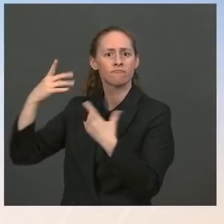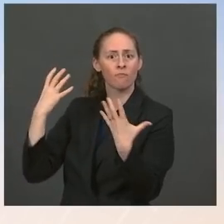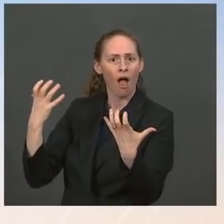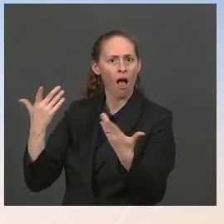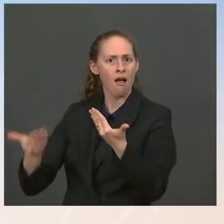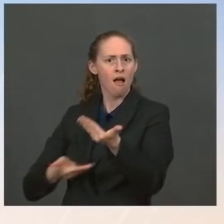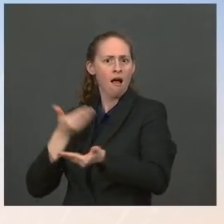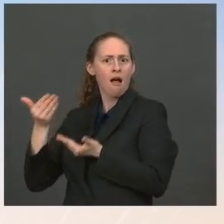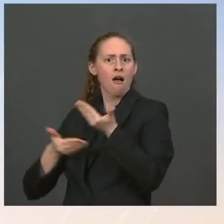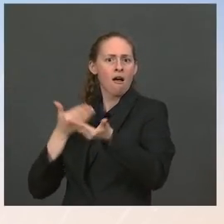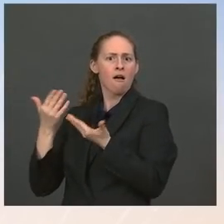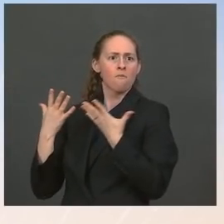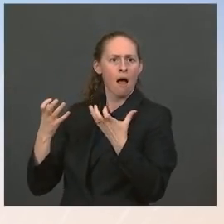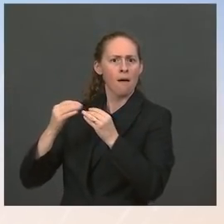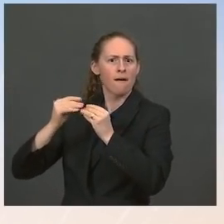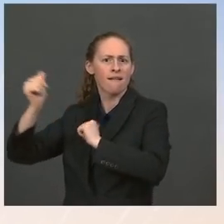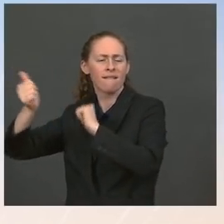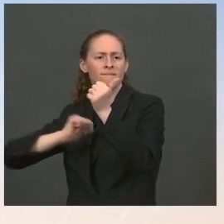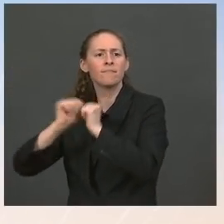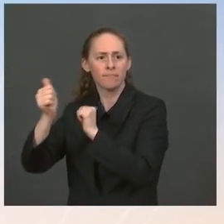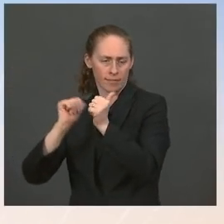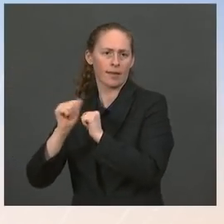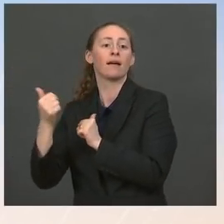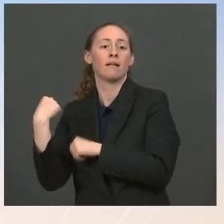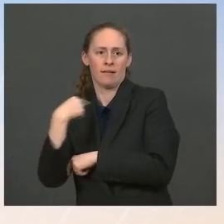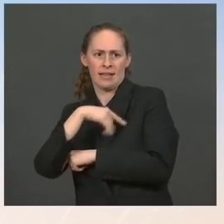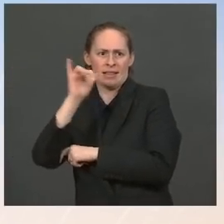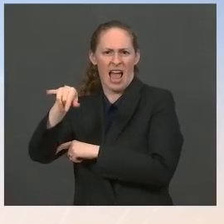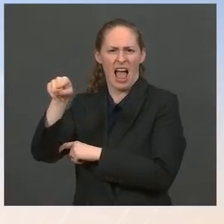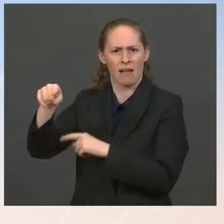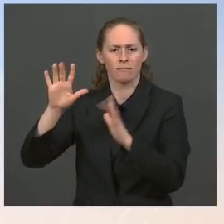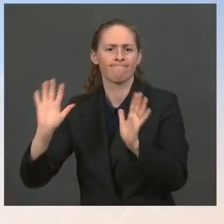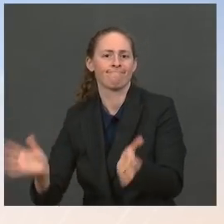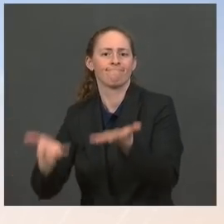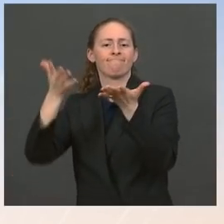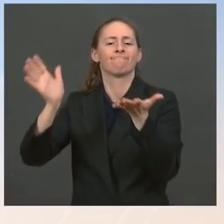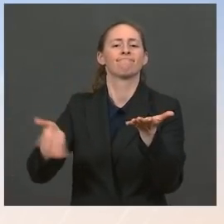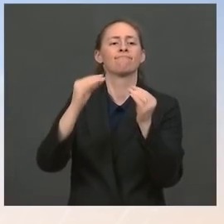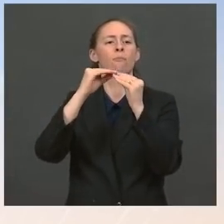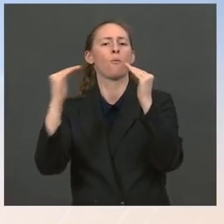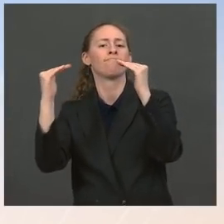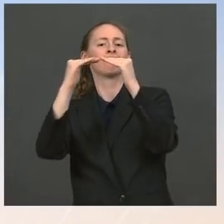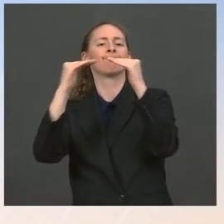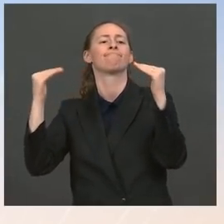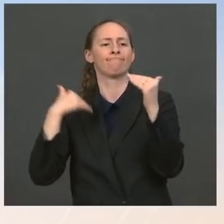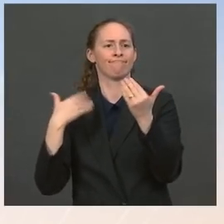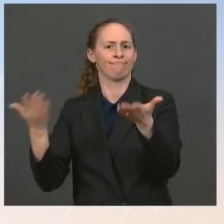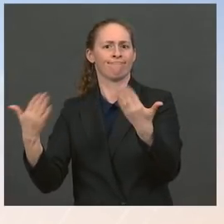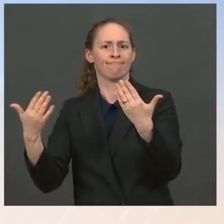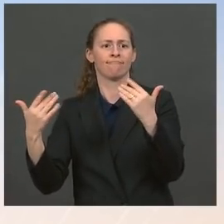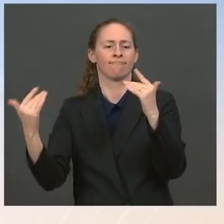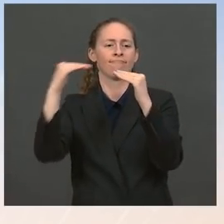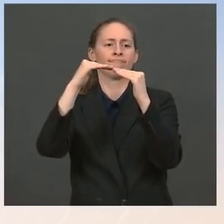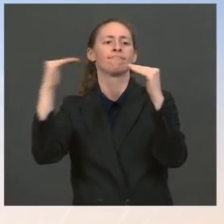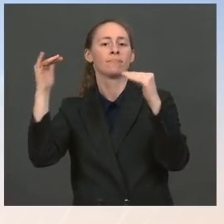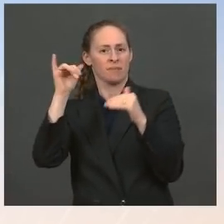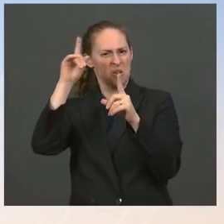That too, I think, is a very important element of equity here that's in the spirit of Justice40. And again, we have a lot of guidance and oversight from the White House